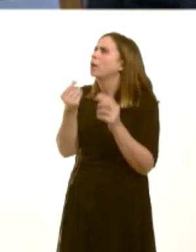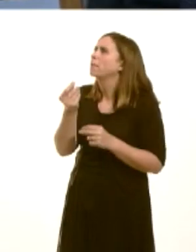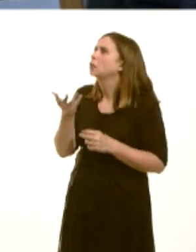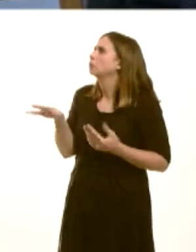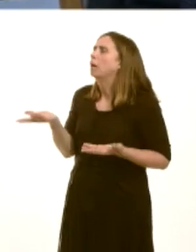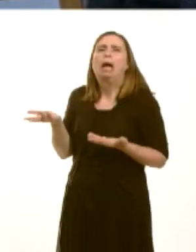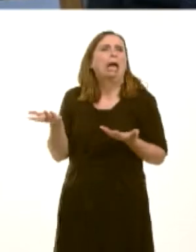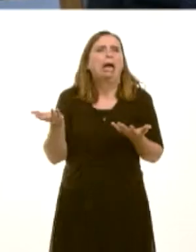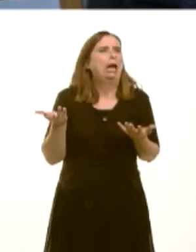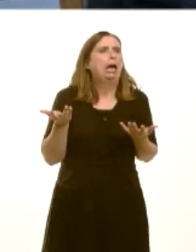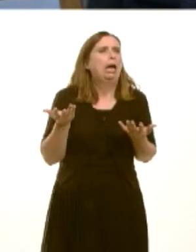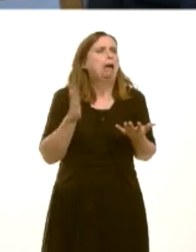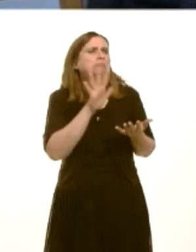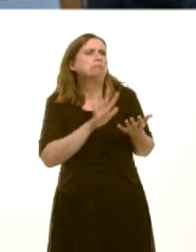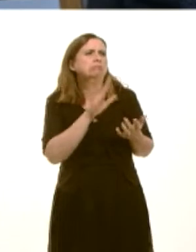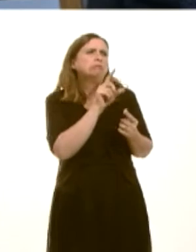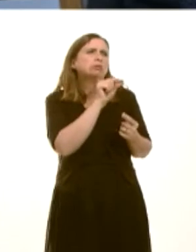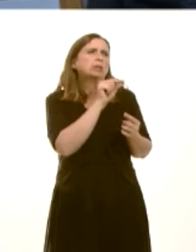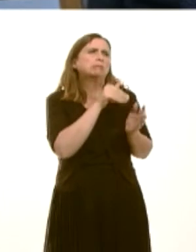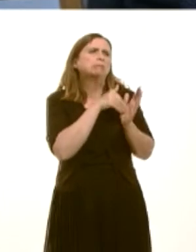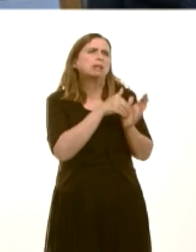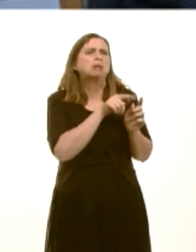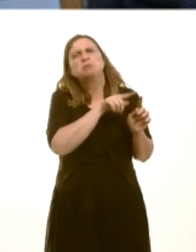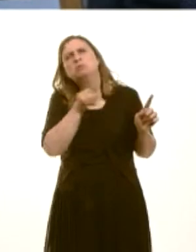and over £100 million is what we've had, so they have no particular idea of what the